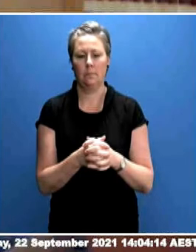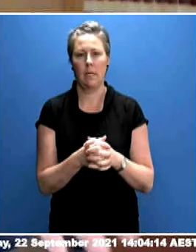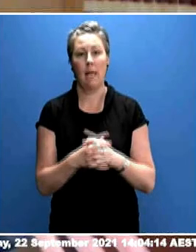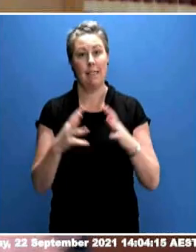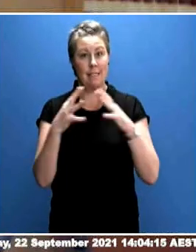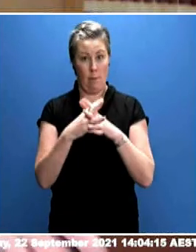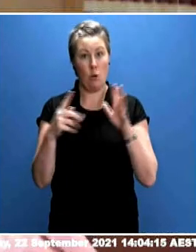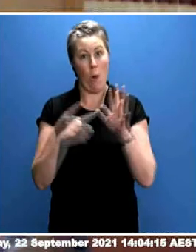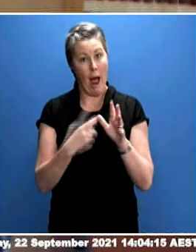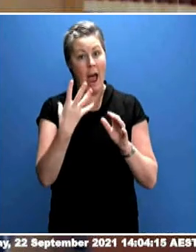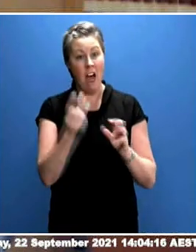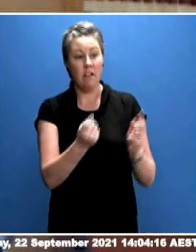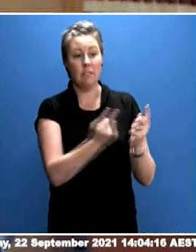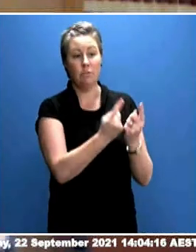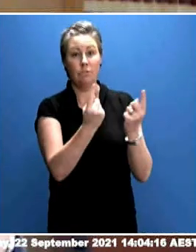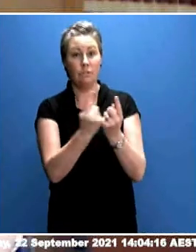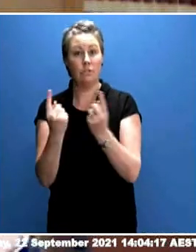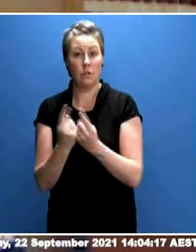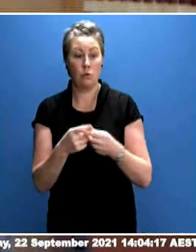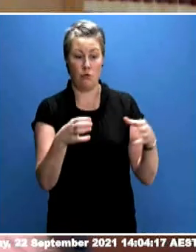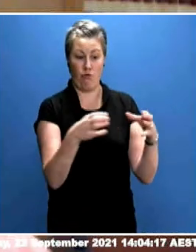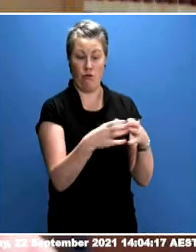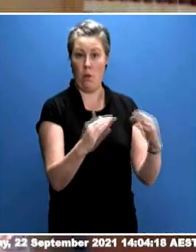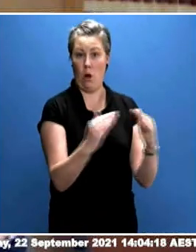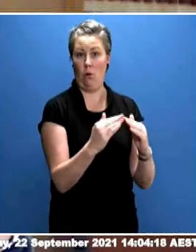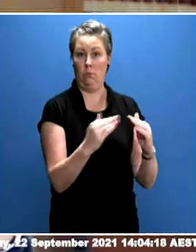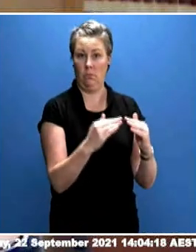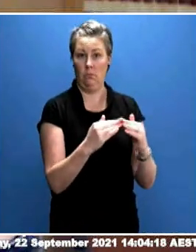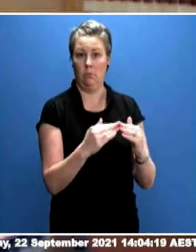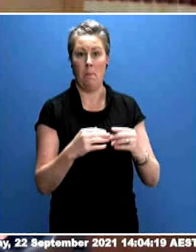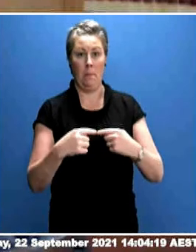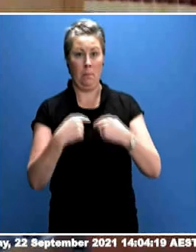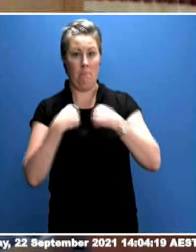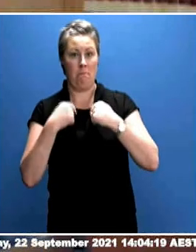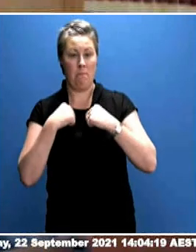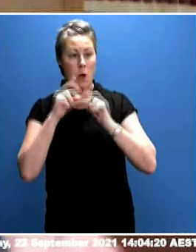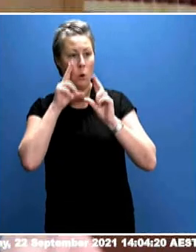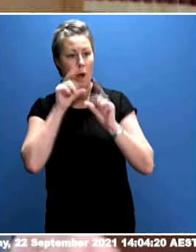The ones I mentioned that I'm responsible for is managed by